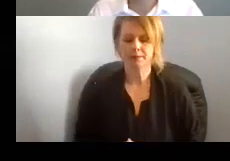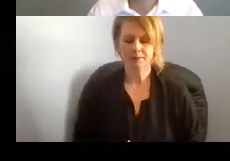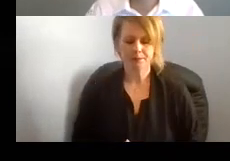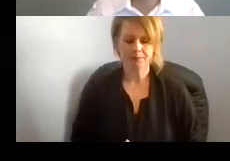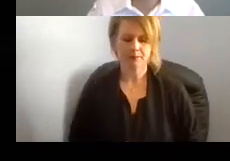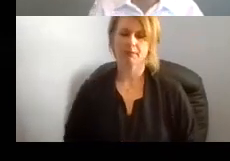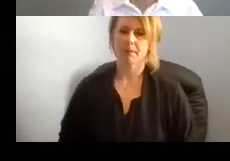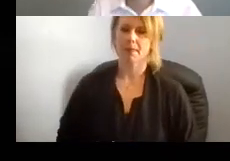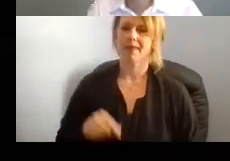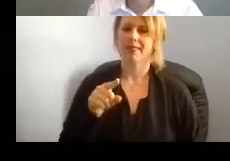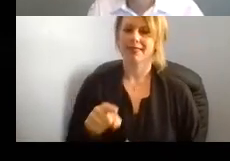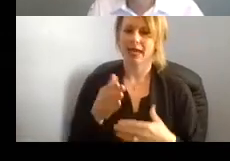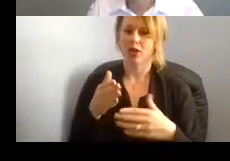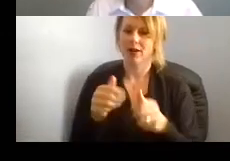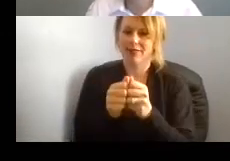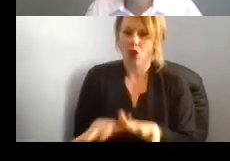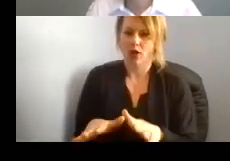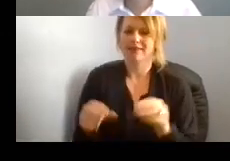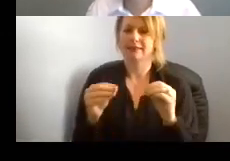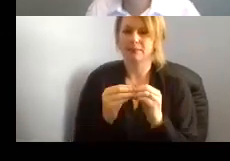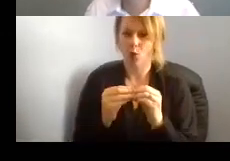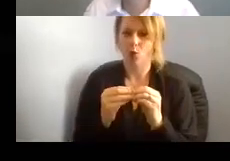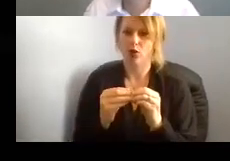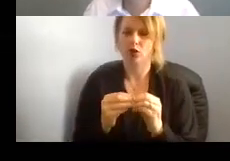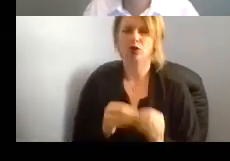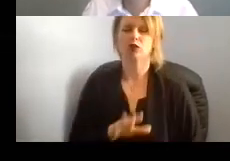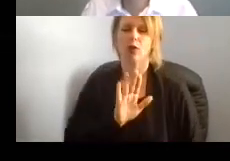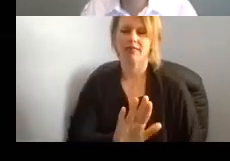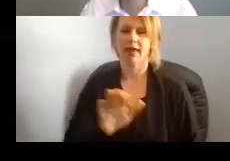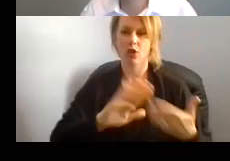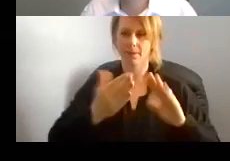And that there’s a tendency in some of those communities to just think